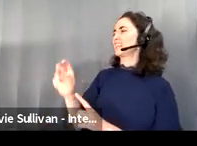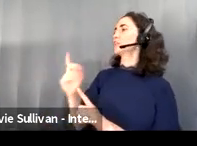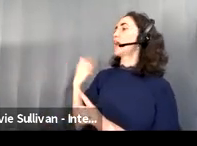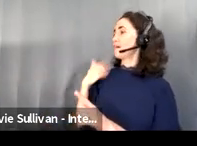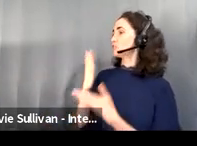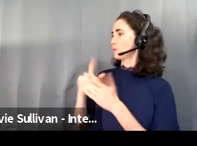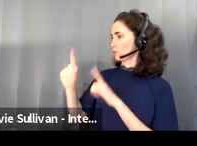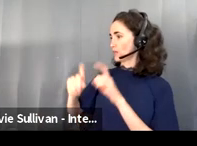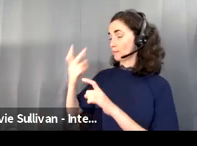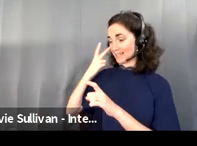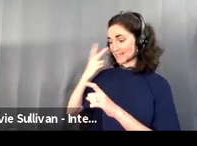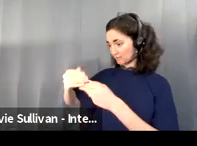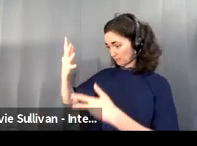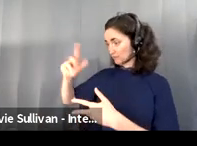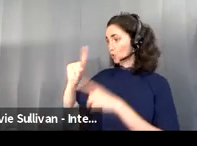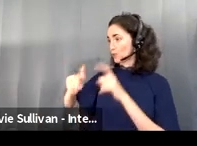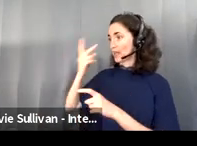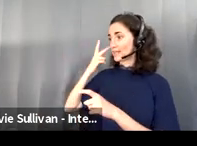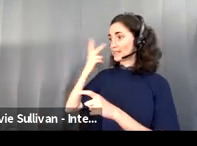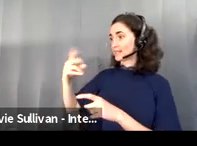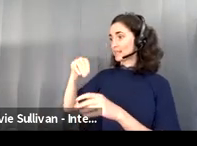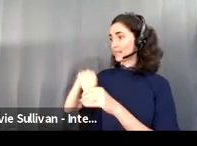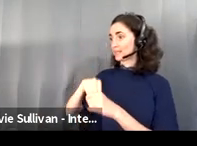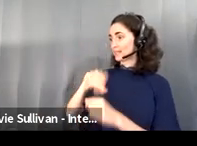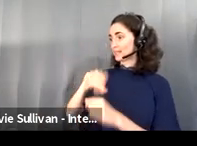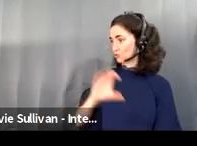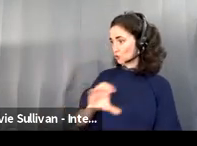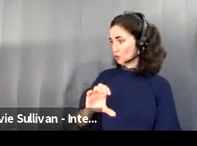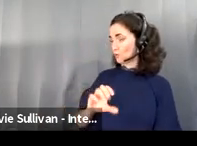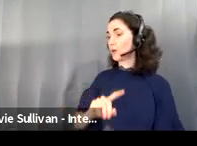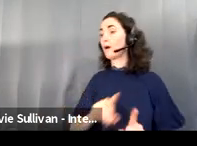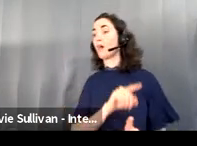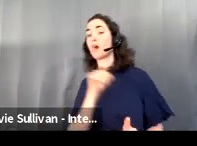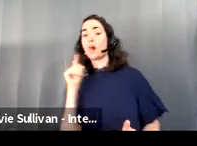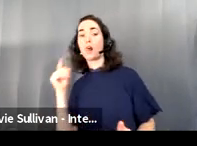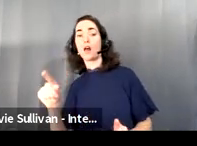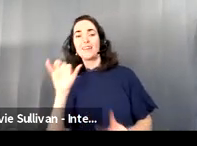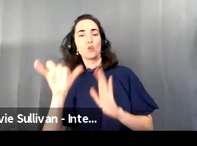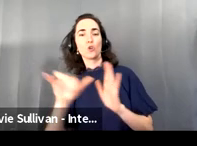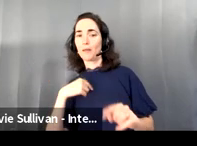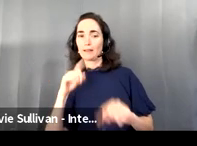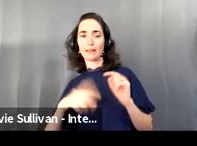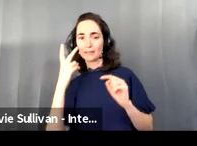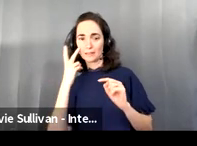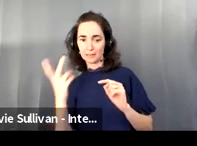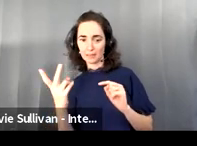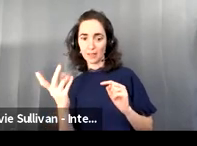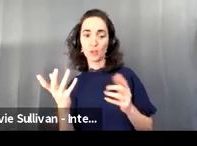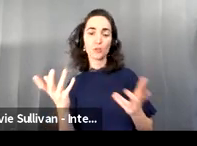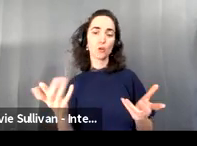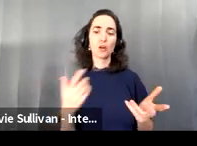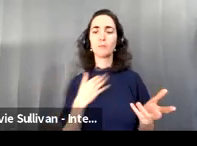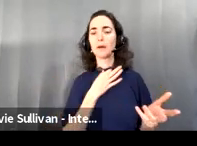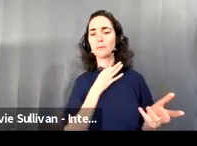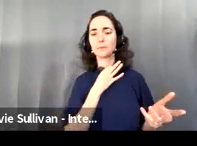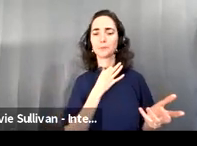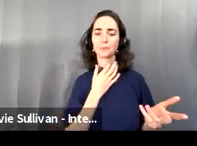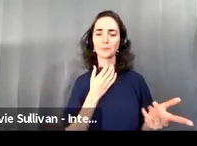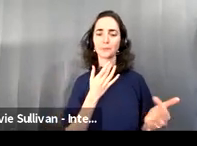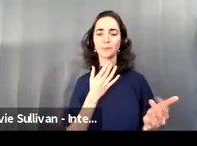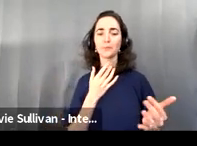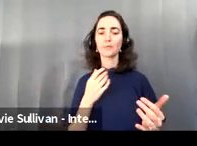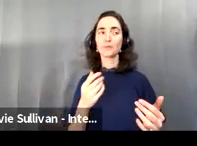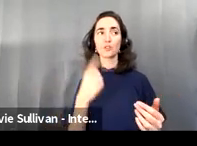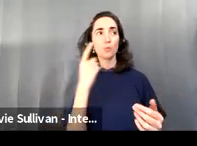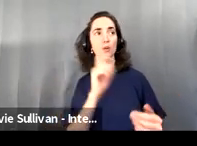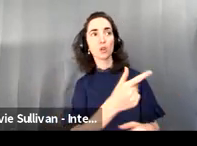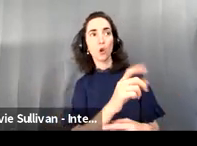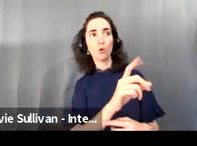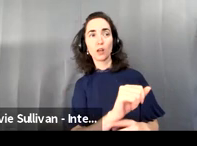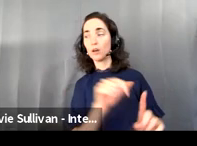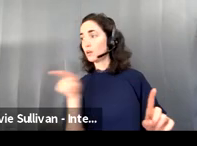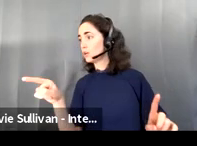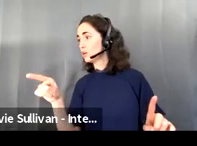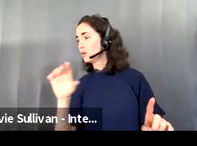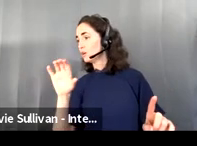I can see the questions that are in, zoom, I cannot see the ones in YouTube. And so I was wondering if someone from Google could voice, those.